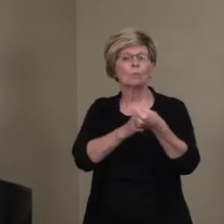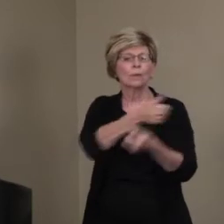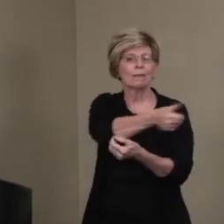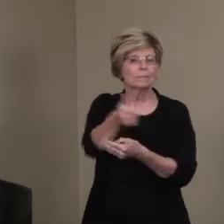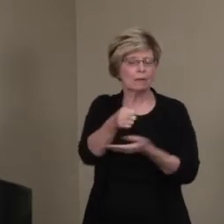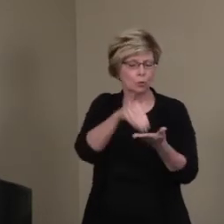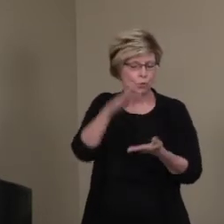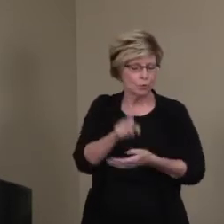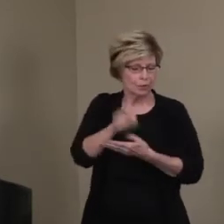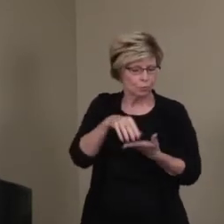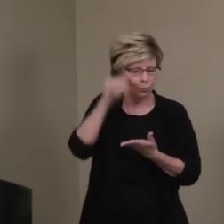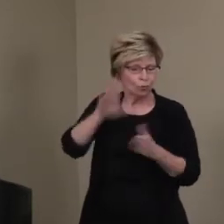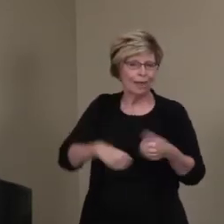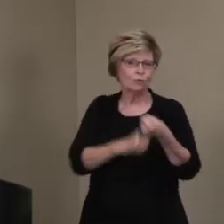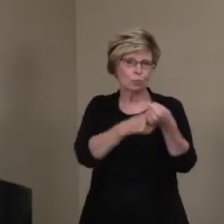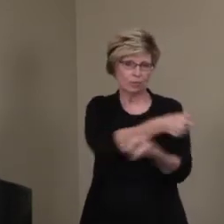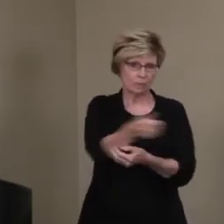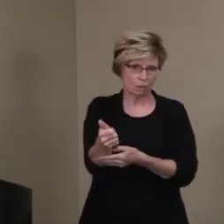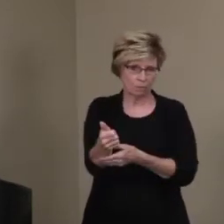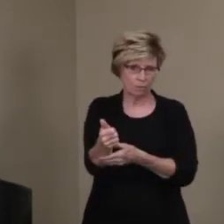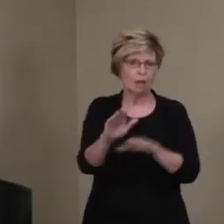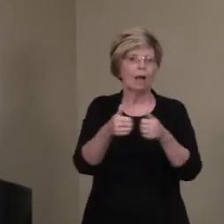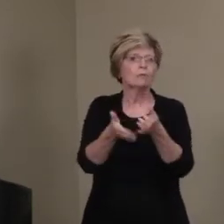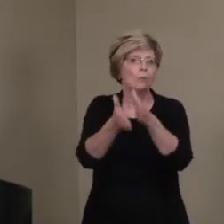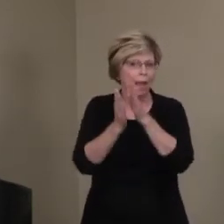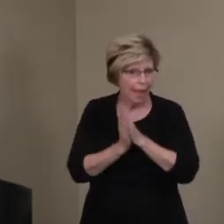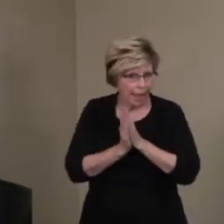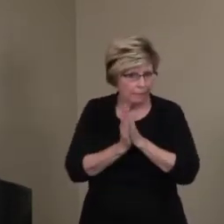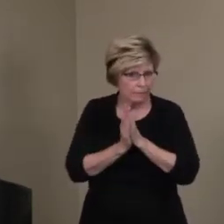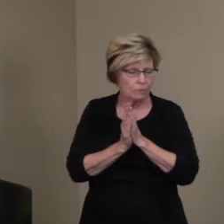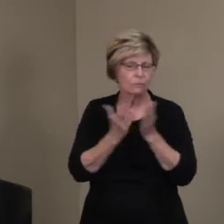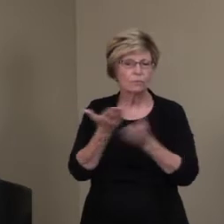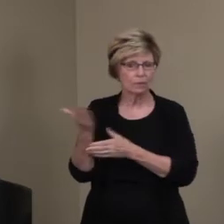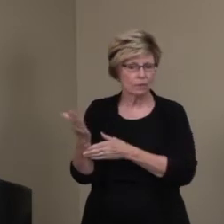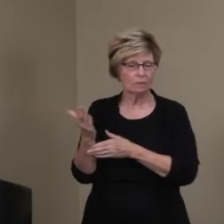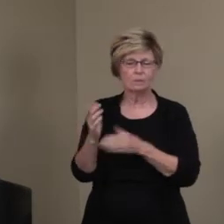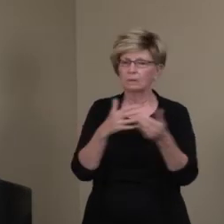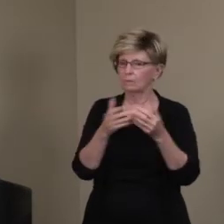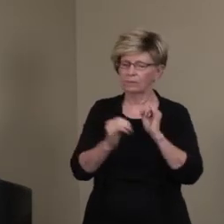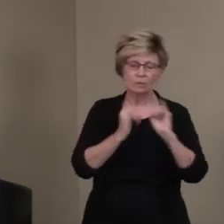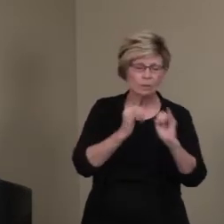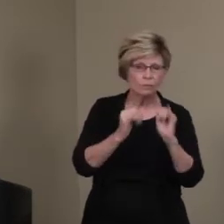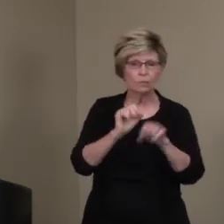I also need to keep some how to support themselves how to have them ask for